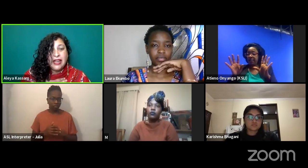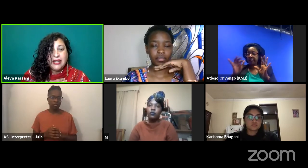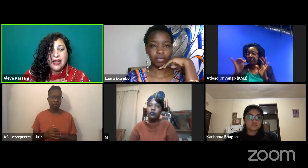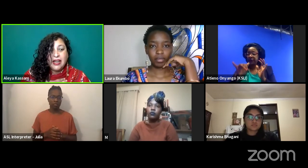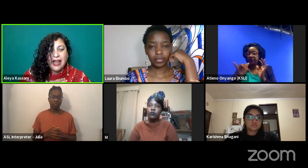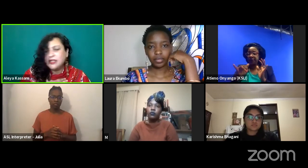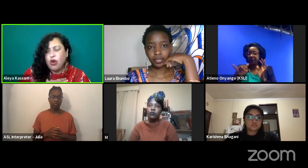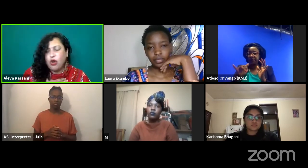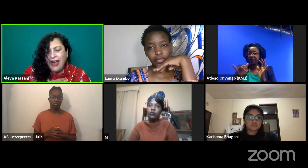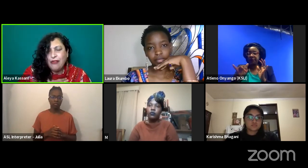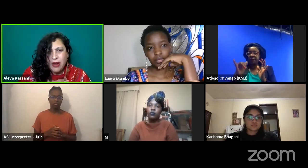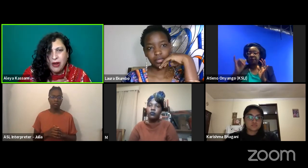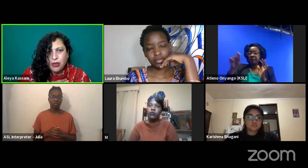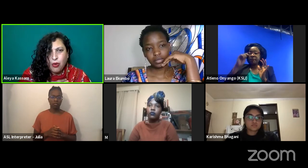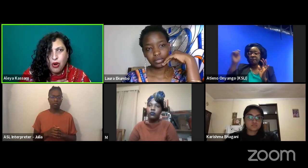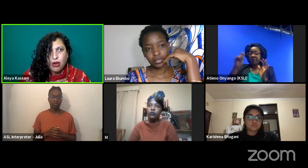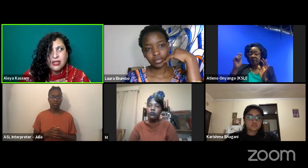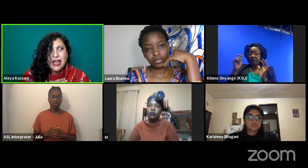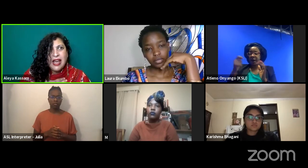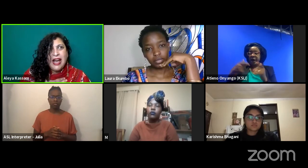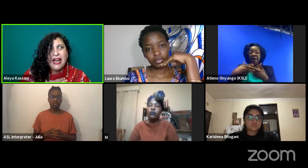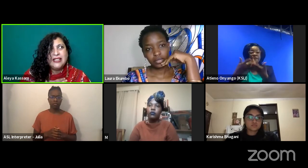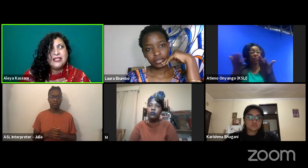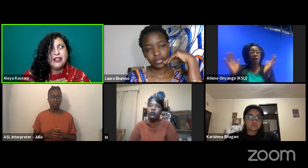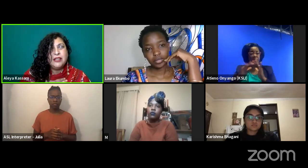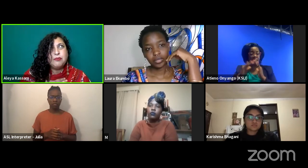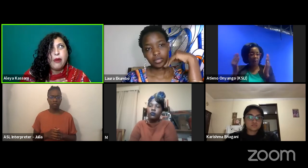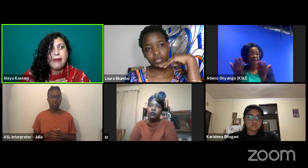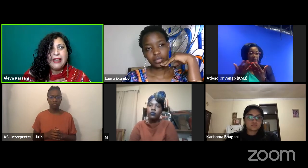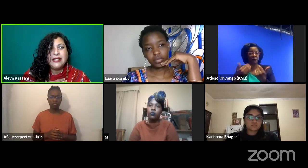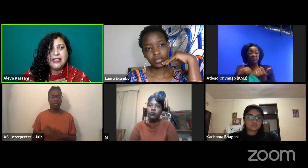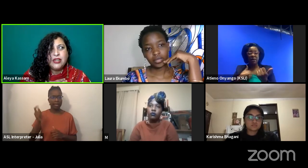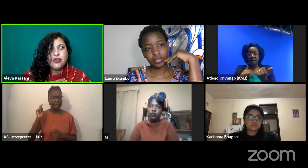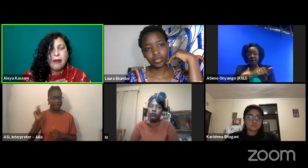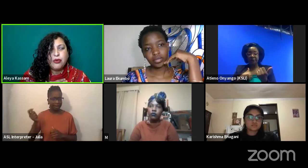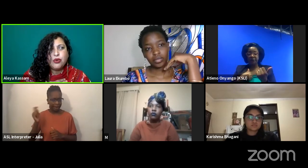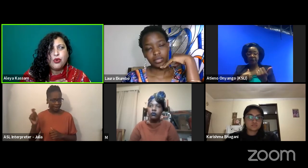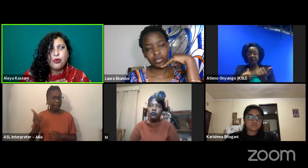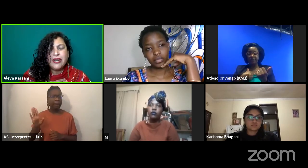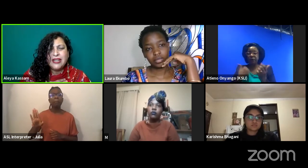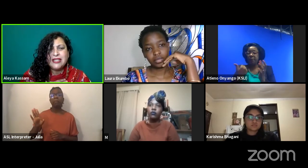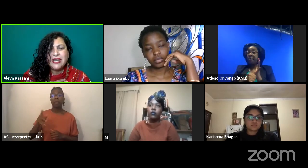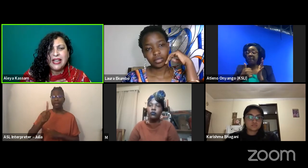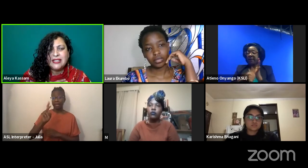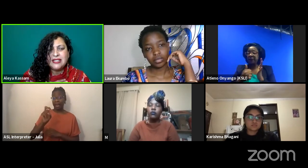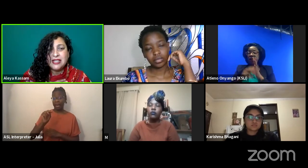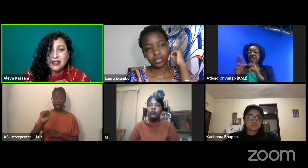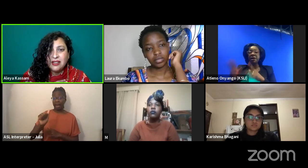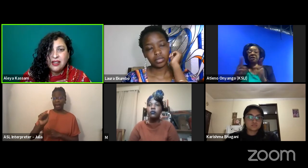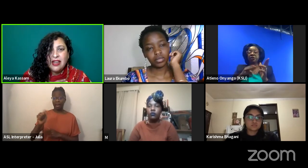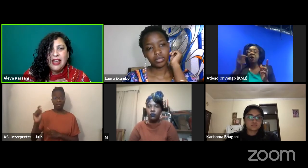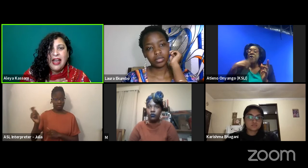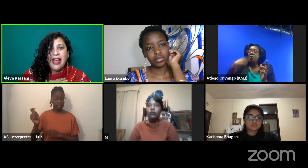Kenya as everywhere in the world has its problematic nature about who it is that gets seen